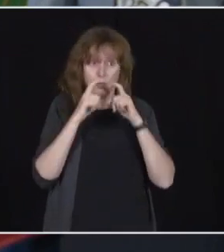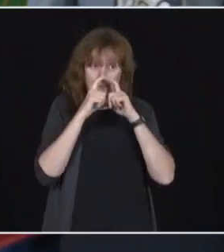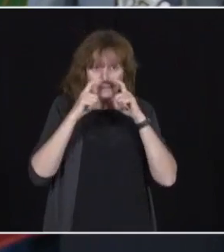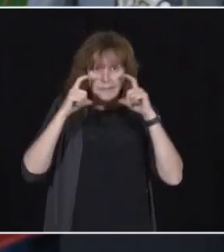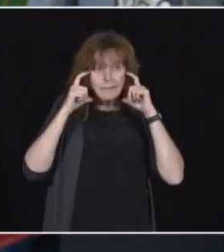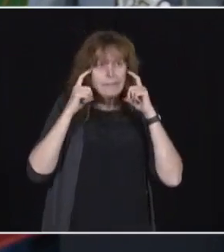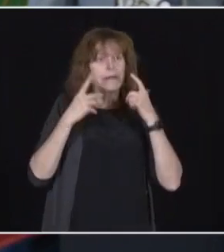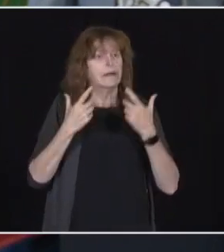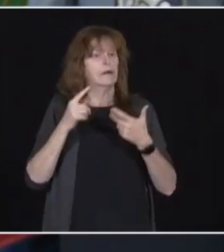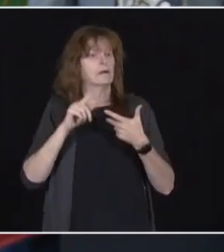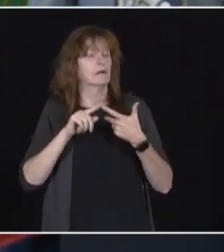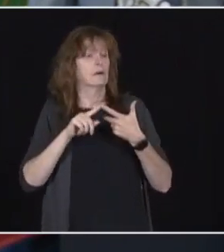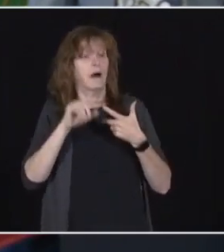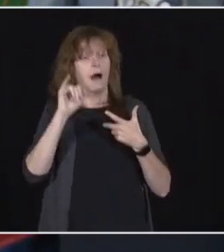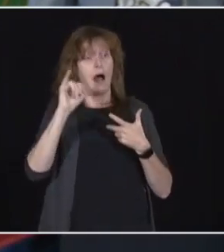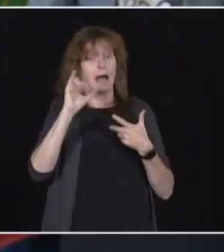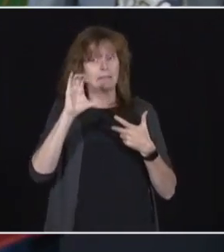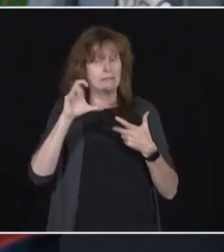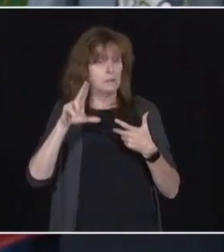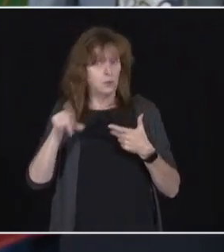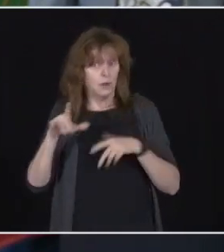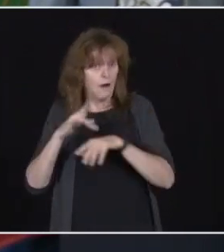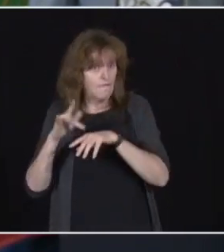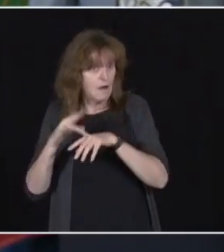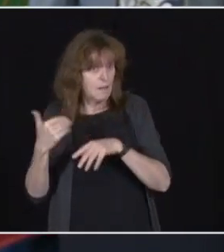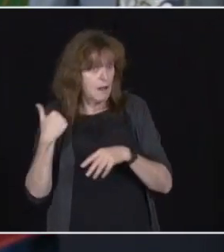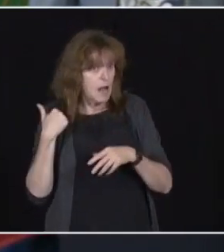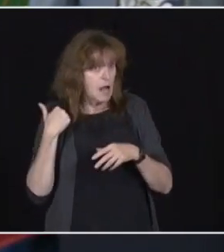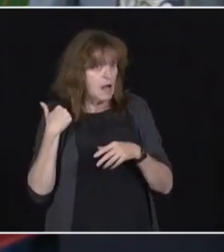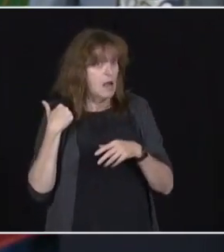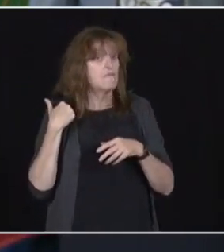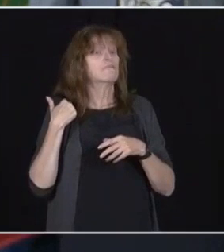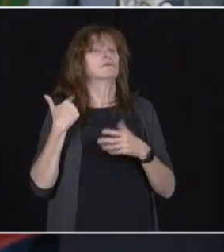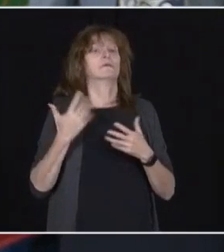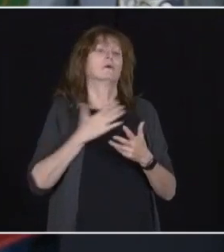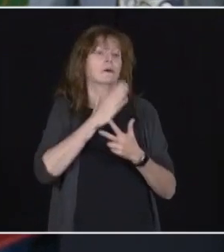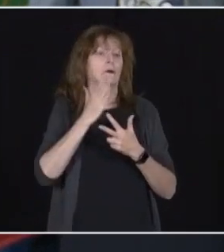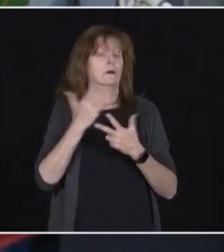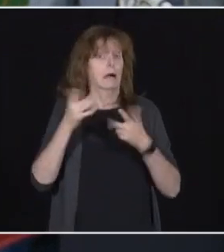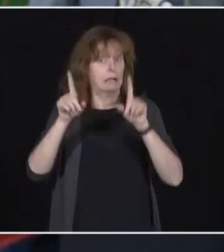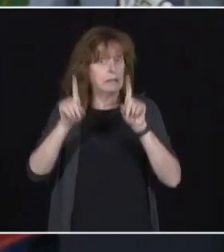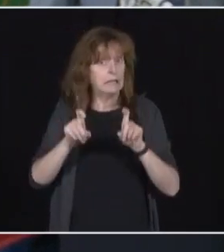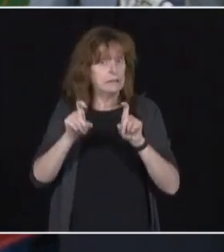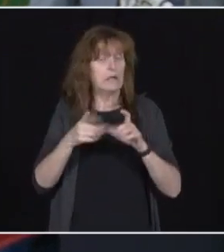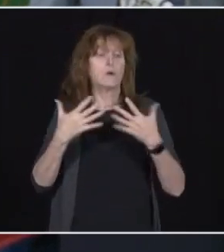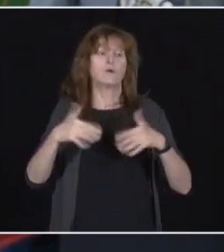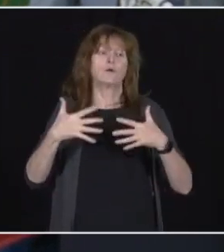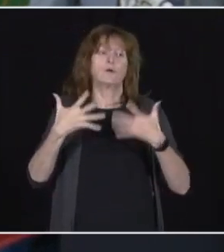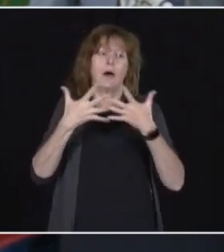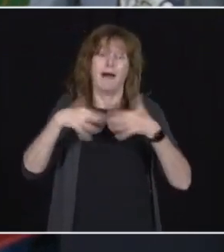of Ontario. Three areas. Health, which includes PPE, the ICU capacity, and then testing. Testing is absolutely critical.